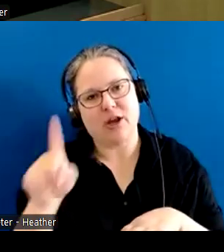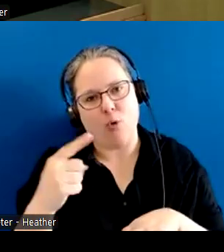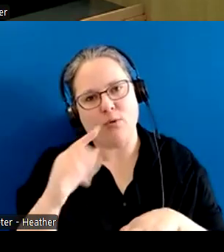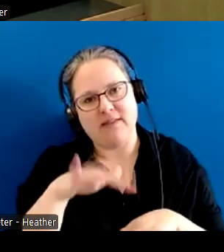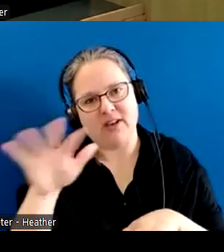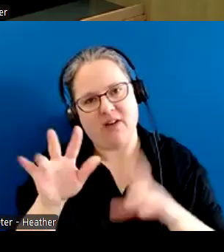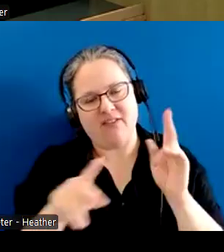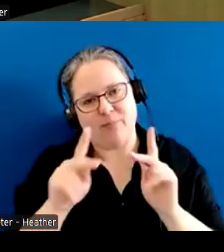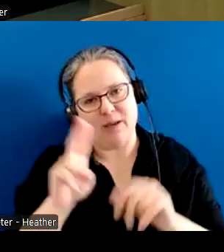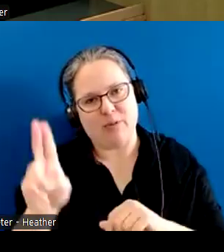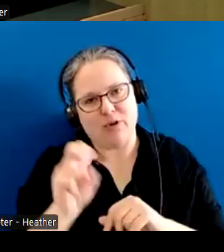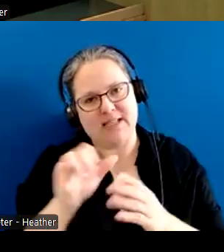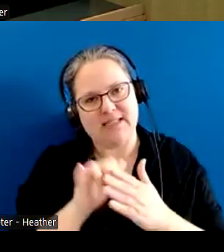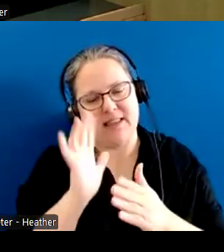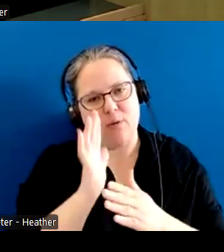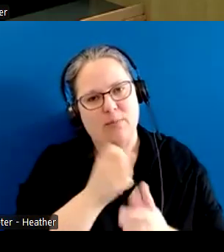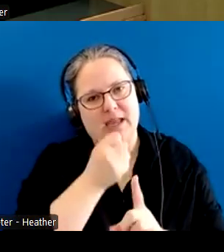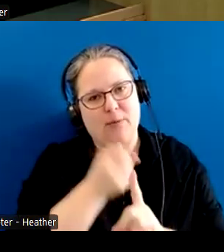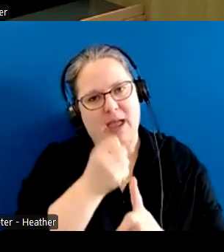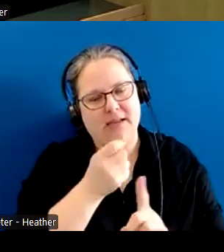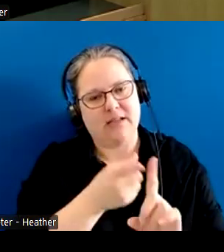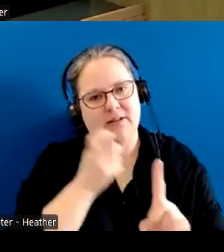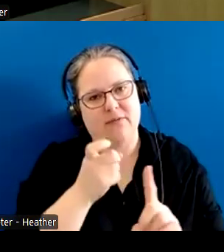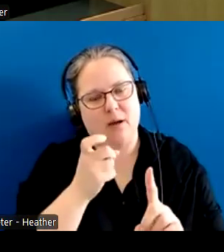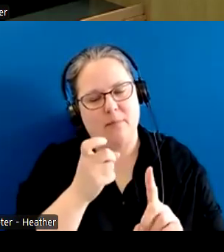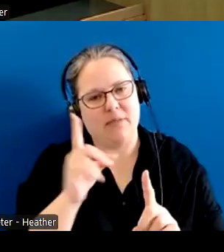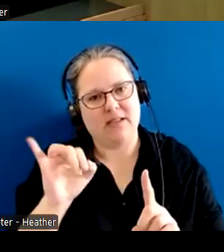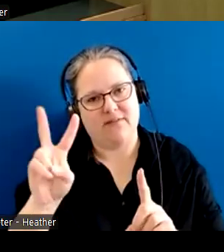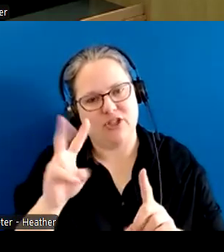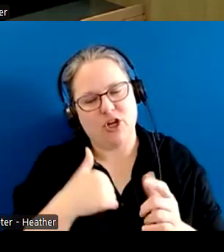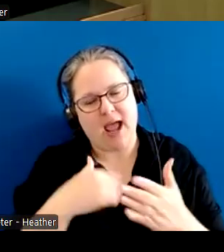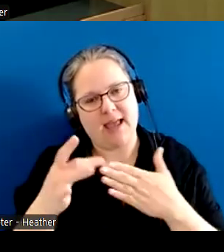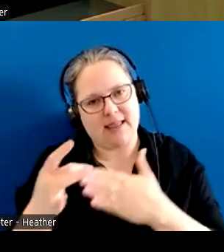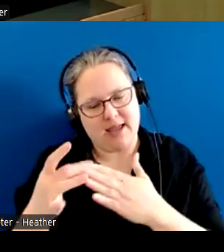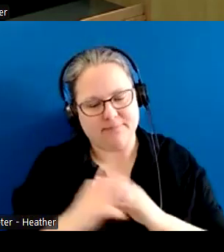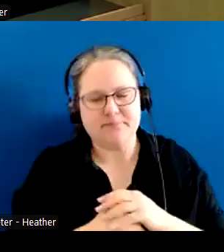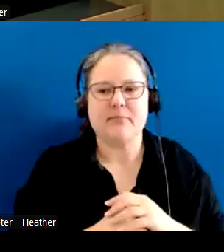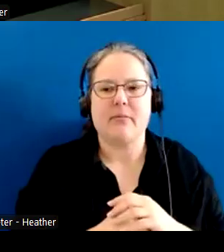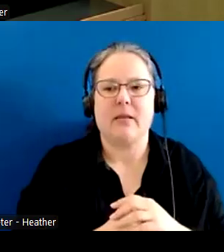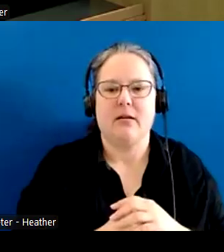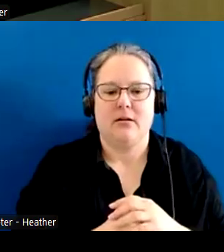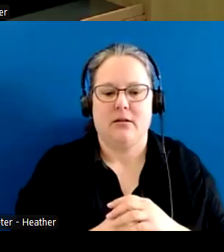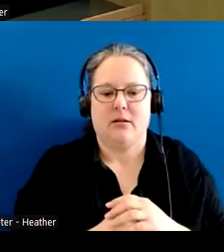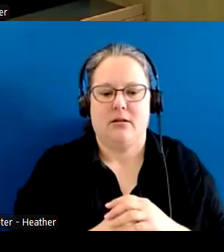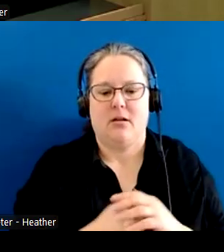the US who would be impacted by the decisions made by the division I was leading um so mo let me talk